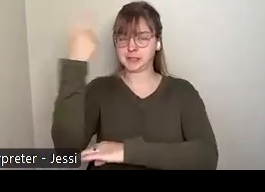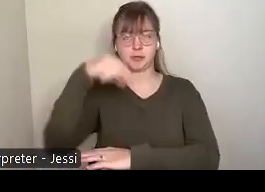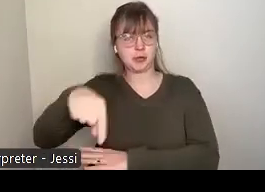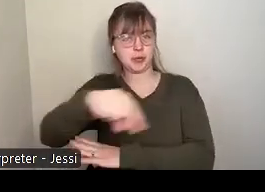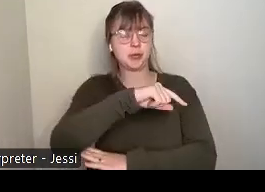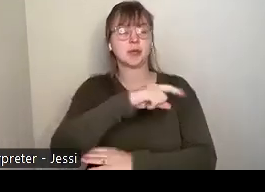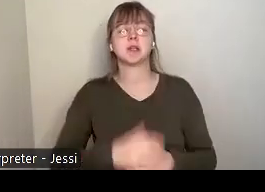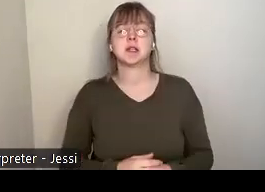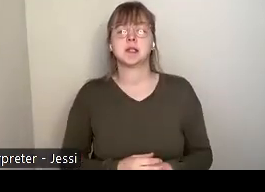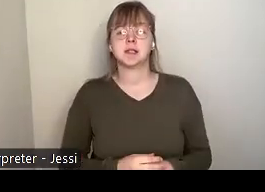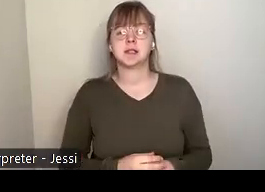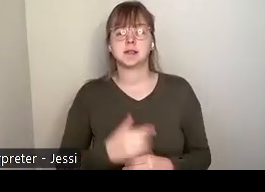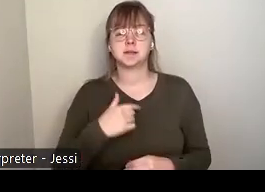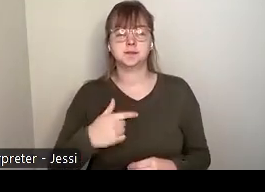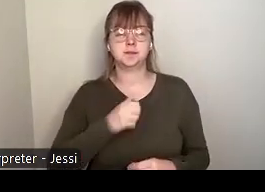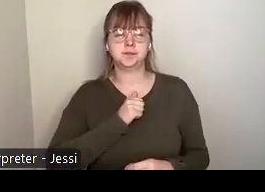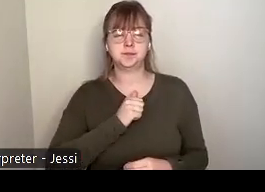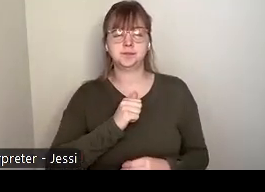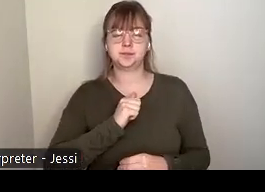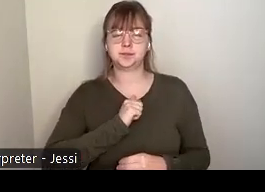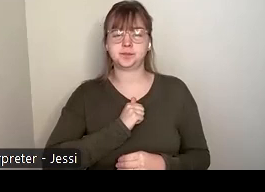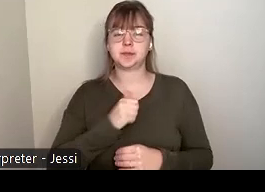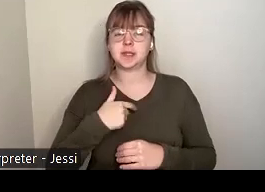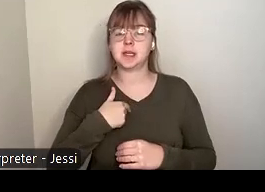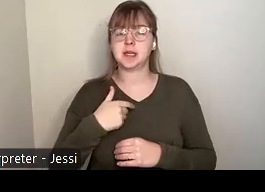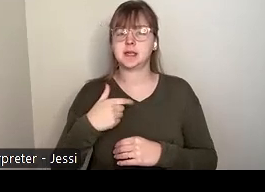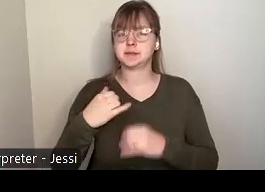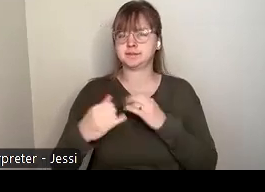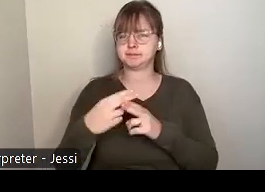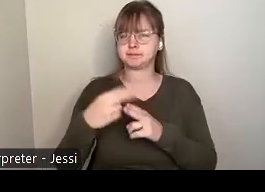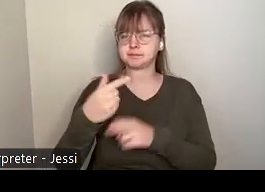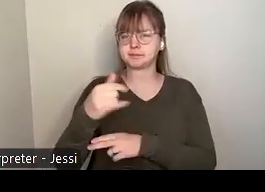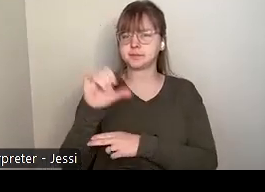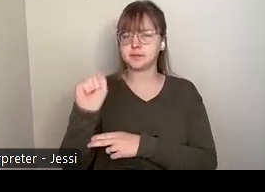Linda alert Gillis and I'm the um ambulatory chief for the Child and Adolescent Psychiatry